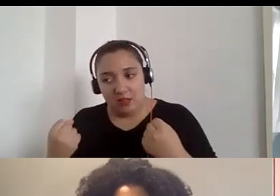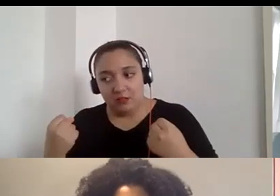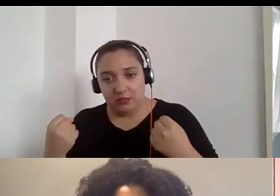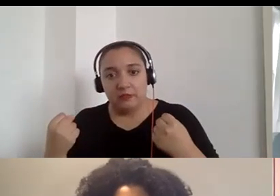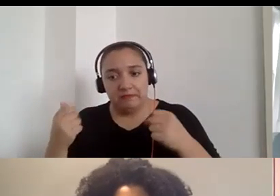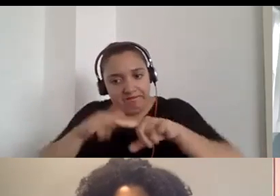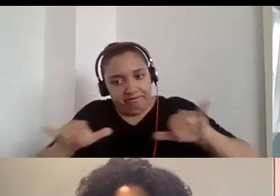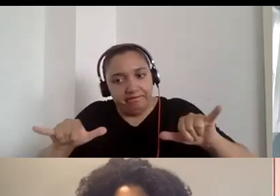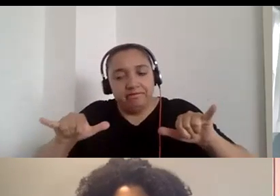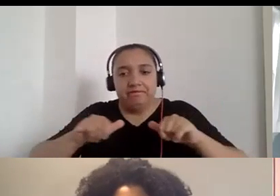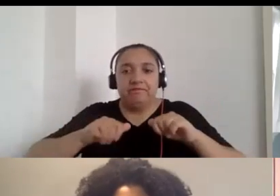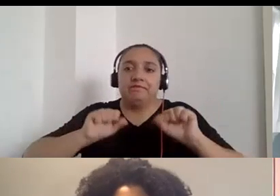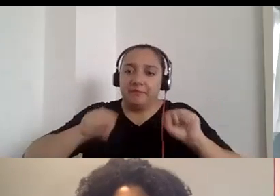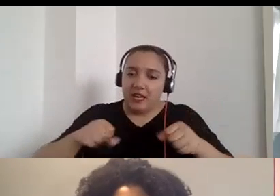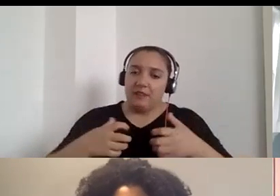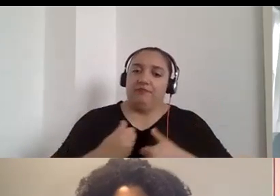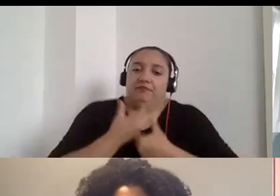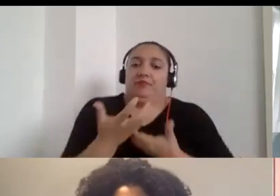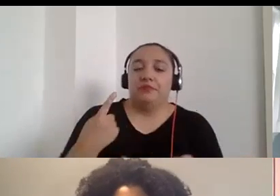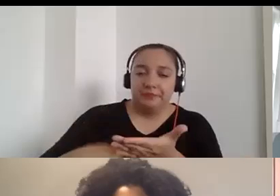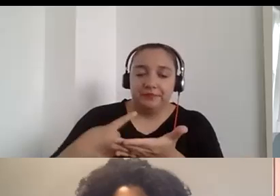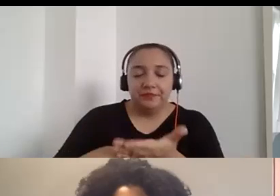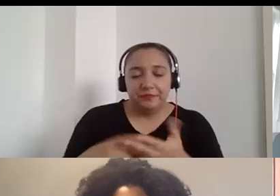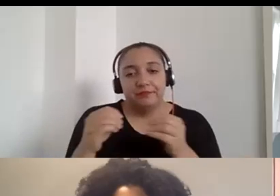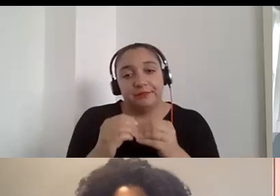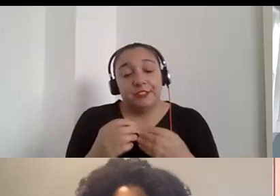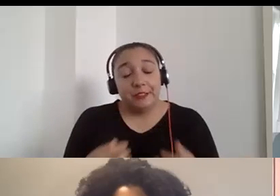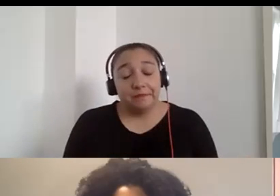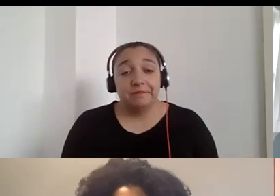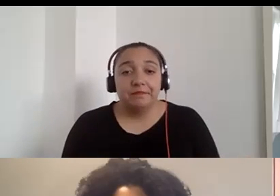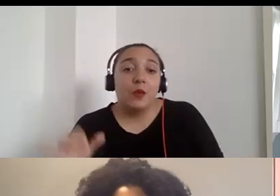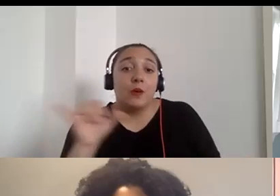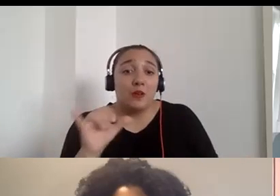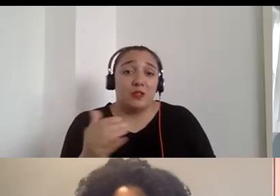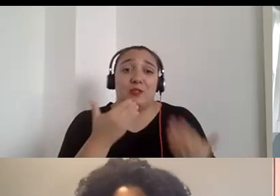And, yeah, that's -- and also I wanted to thank everyone who's